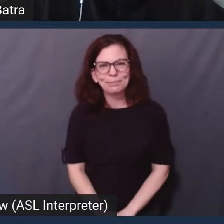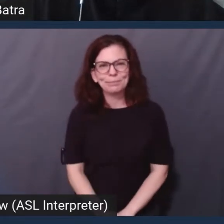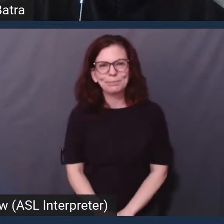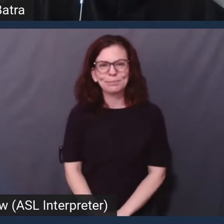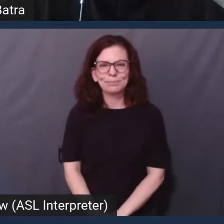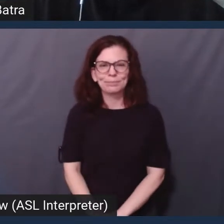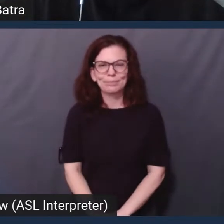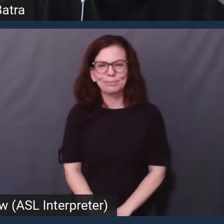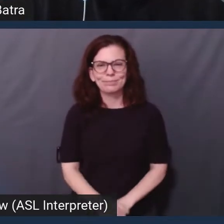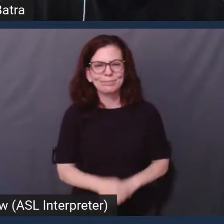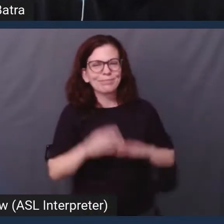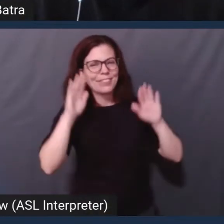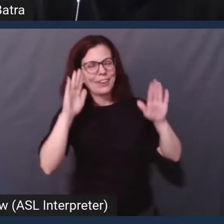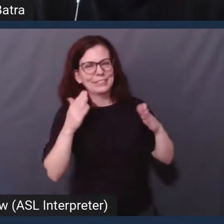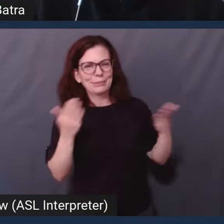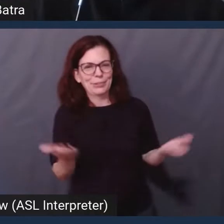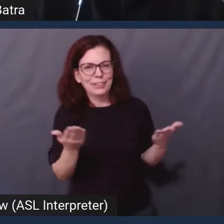Awesome to have you. Nathan, I think you're muted.